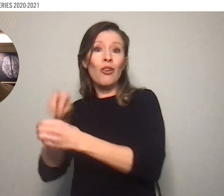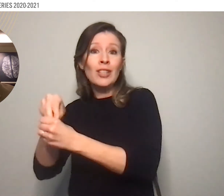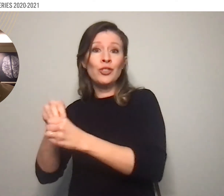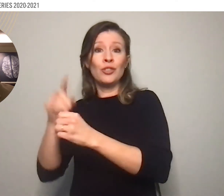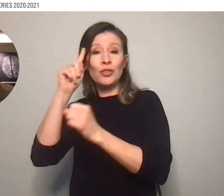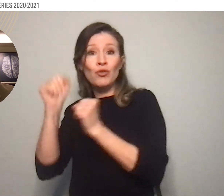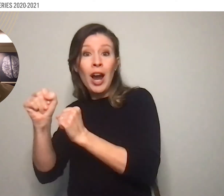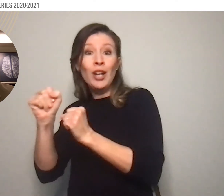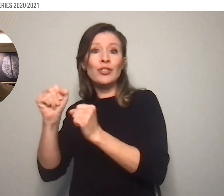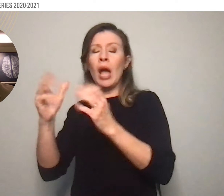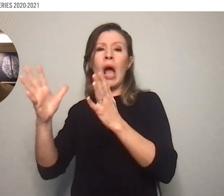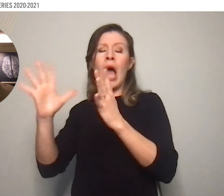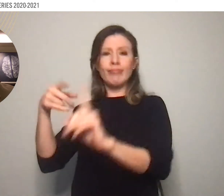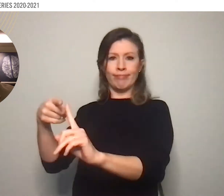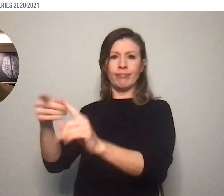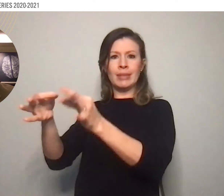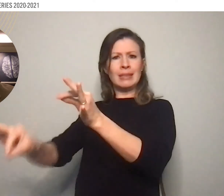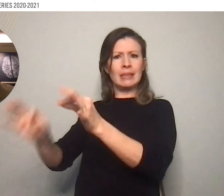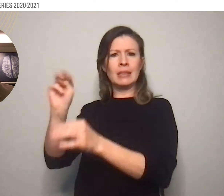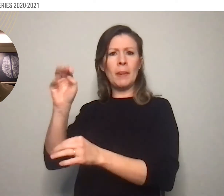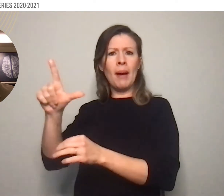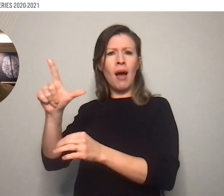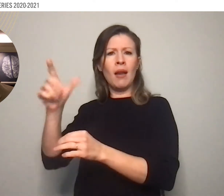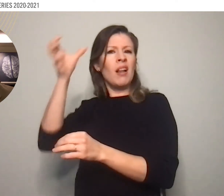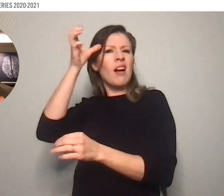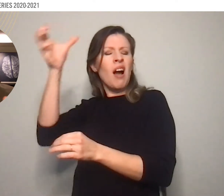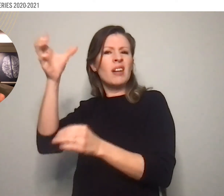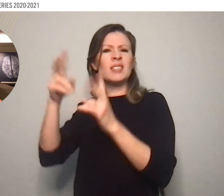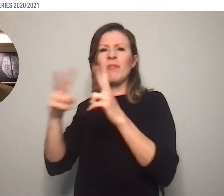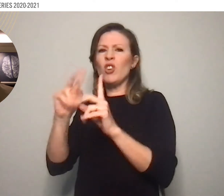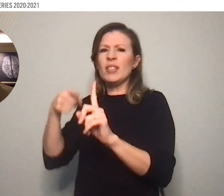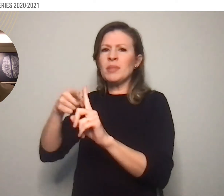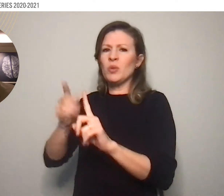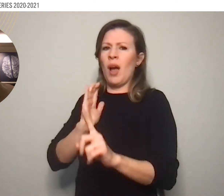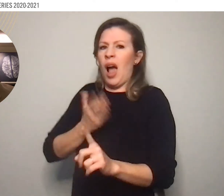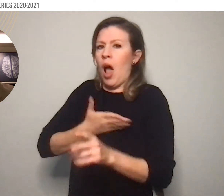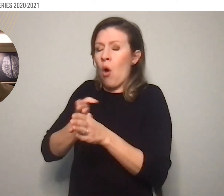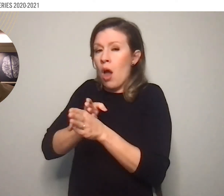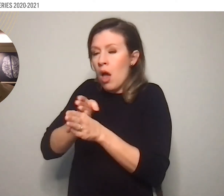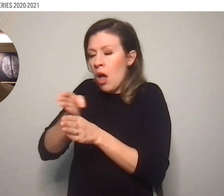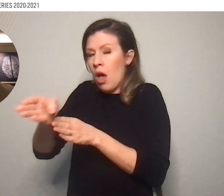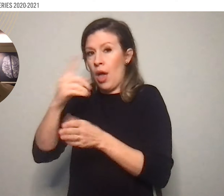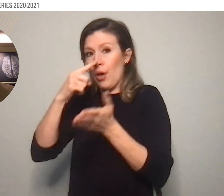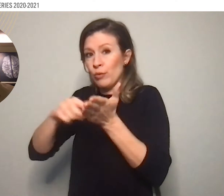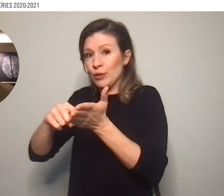in terms of simple models or concepts that are specific to our lane of research.